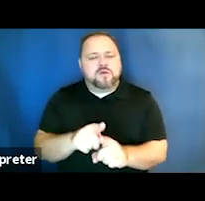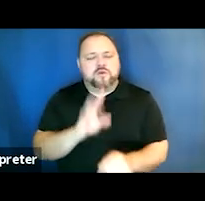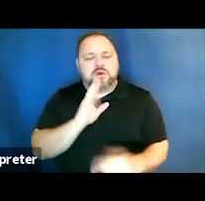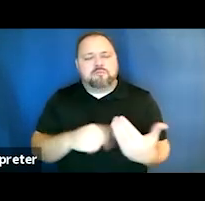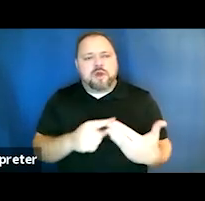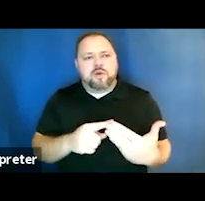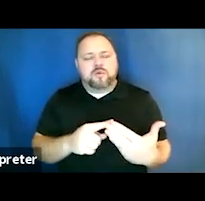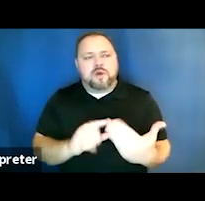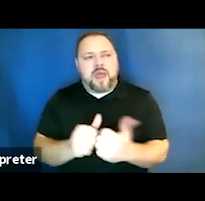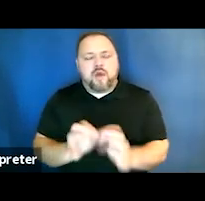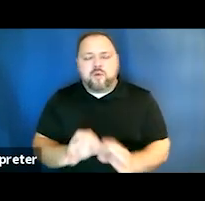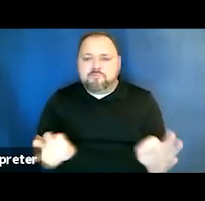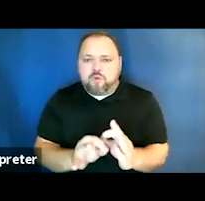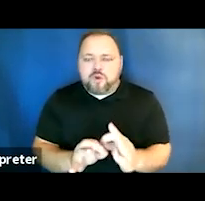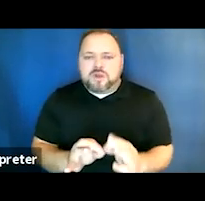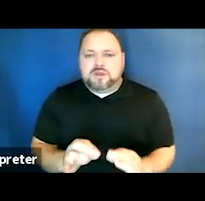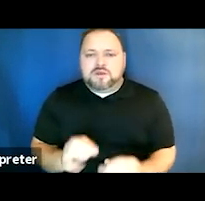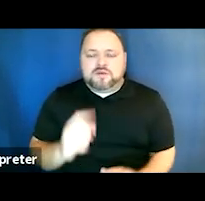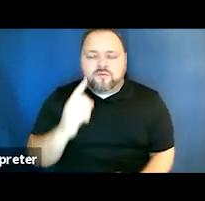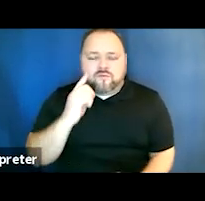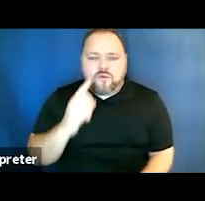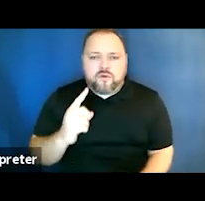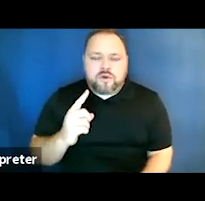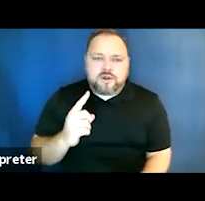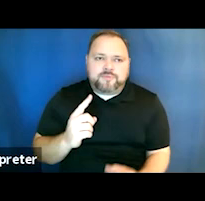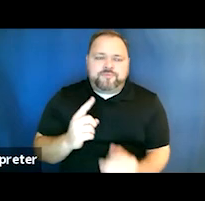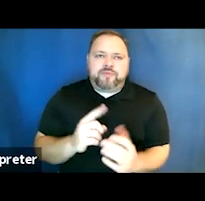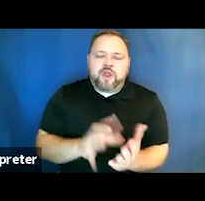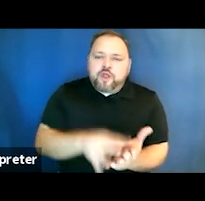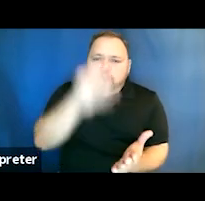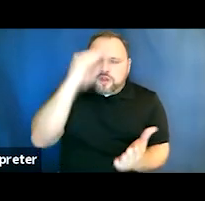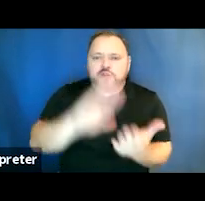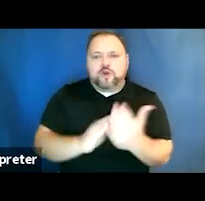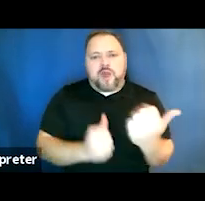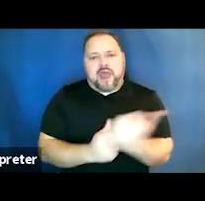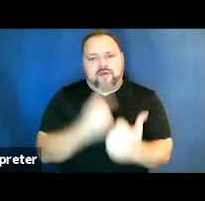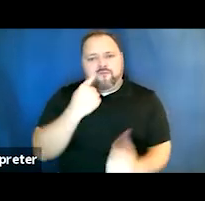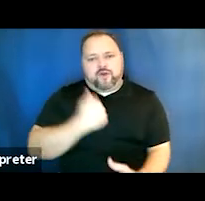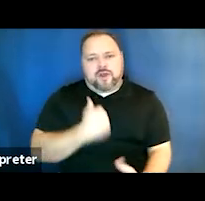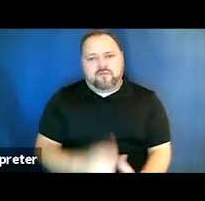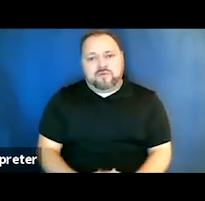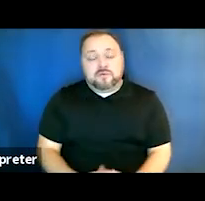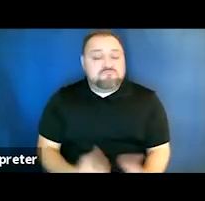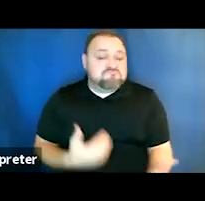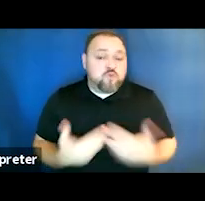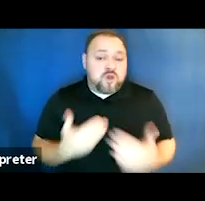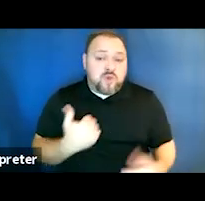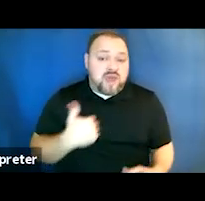how important it is to learn how to advocate for yourself, whether you have a disability or not.